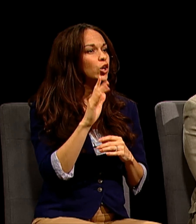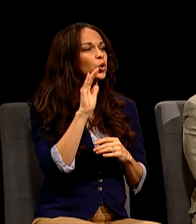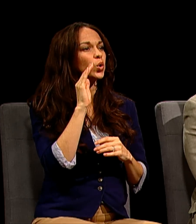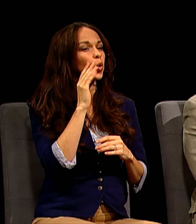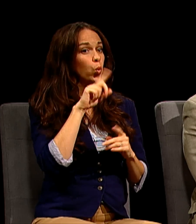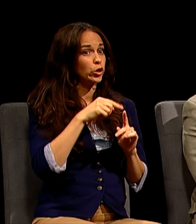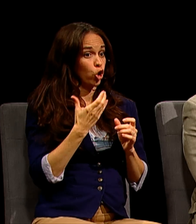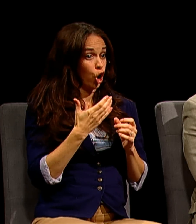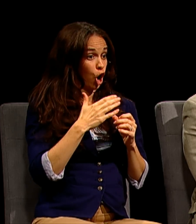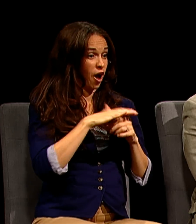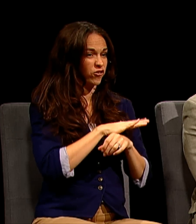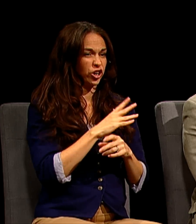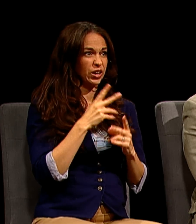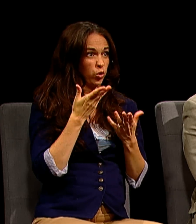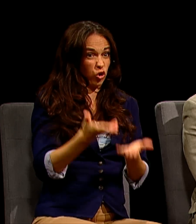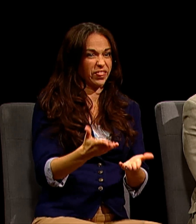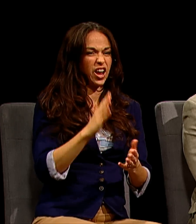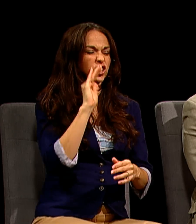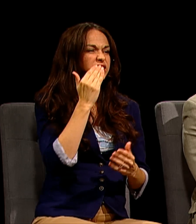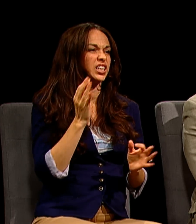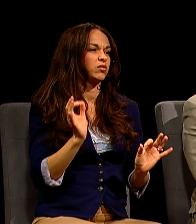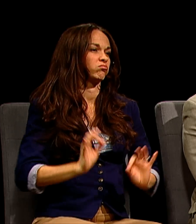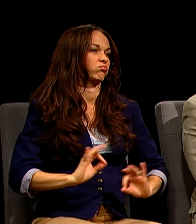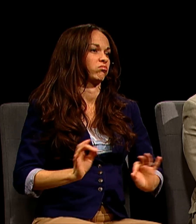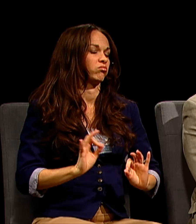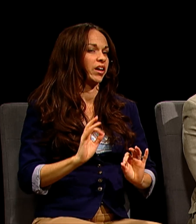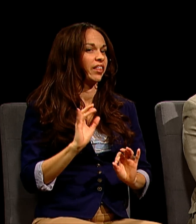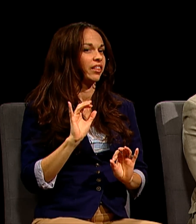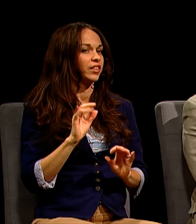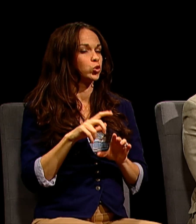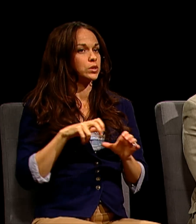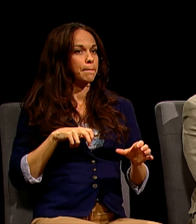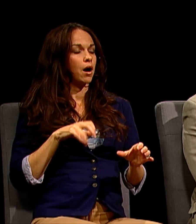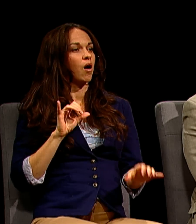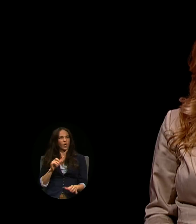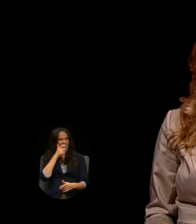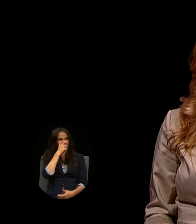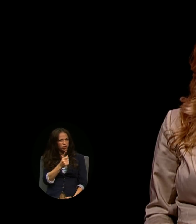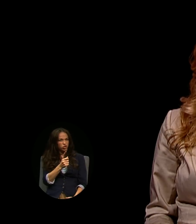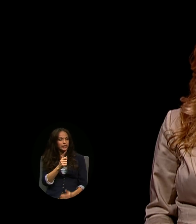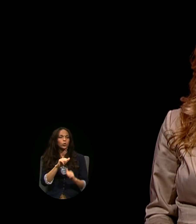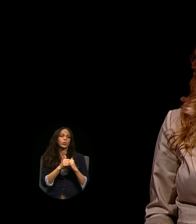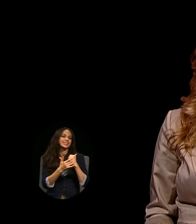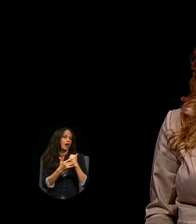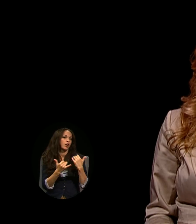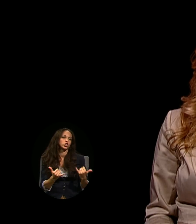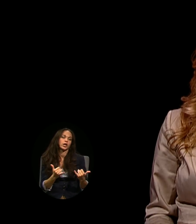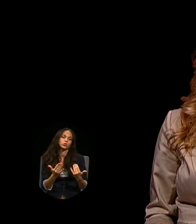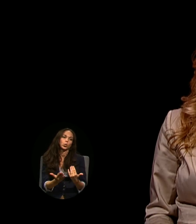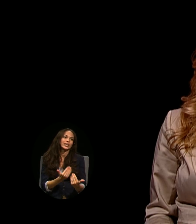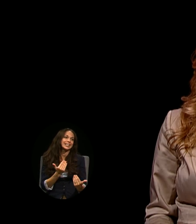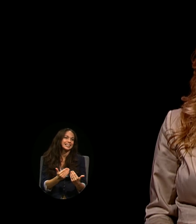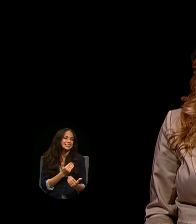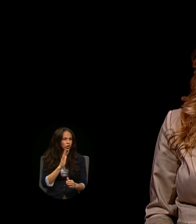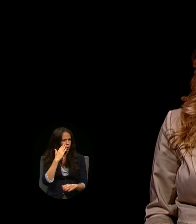realize it's interesting. So, it's weird with the technology today,